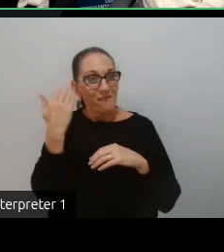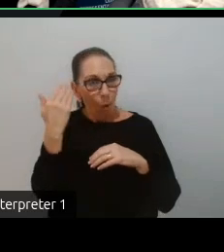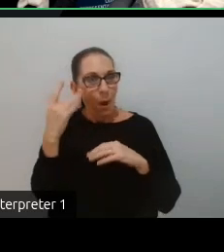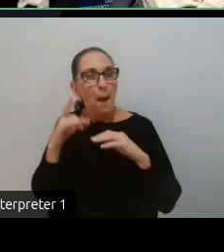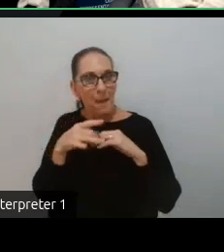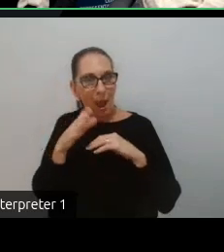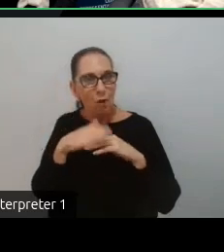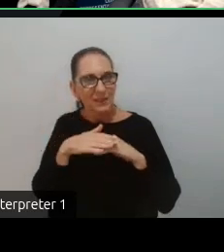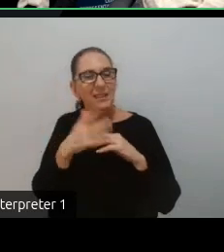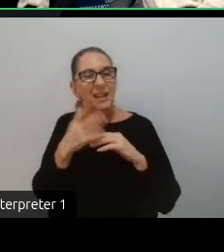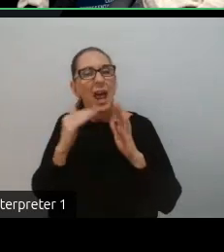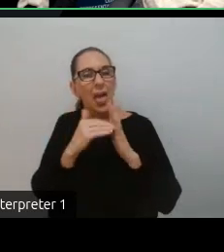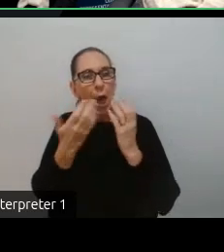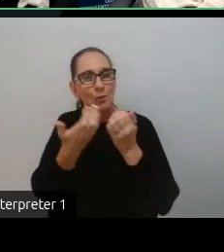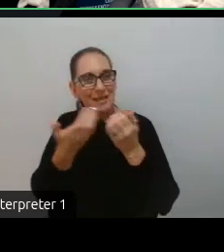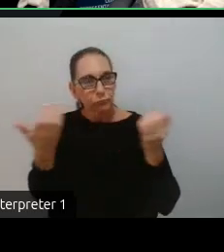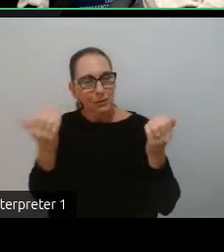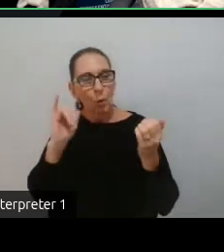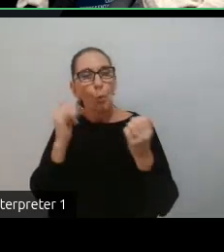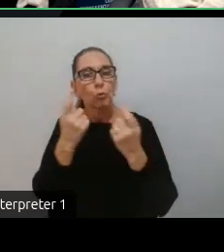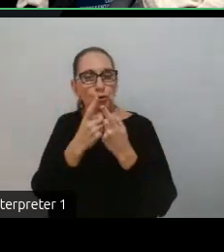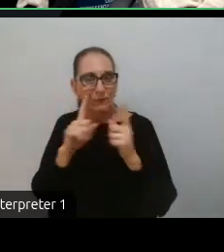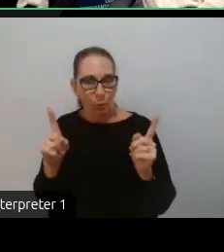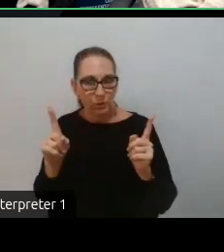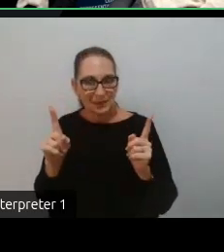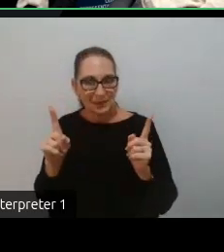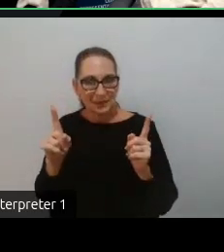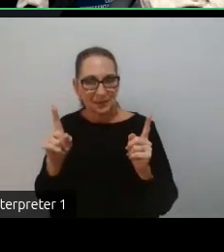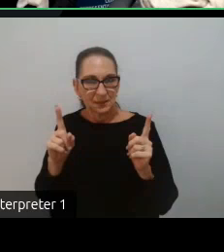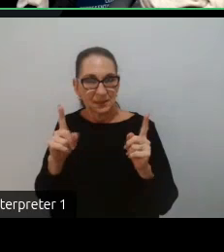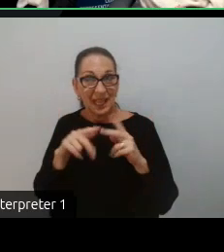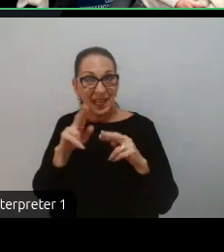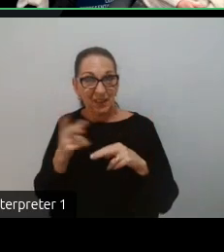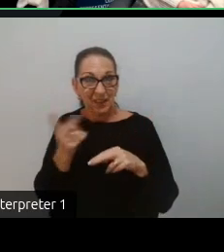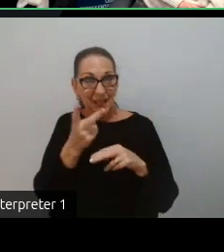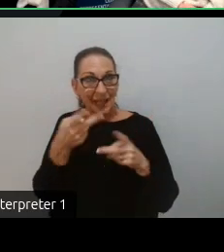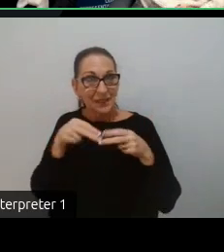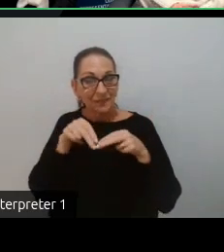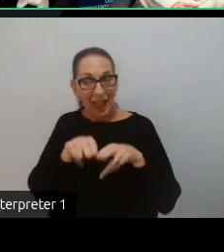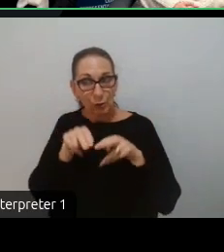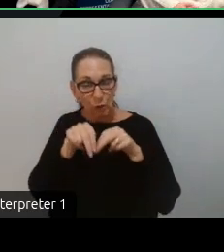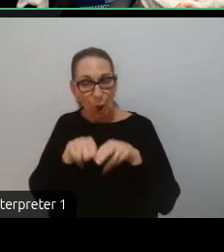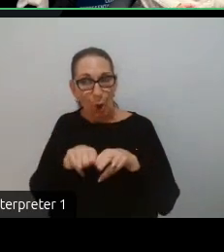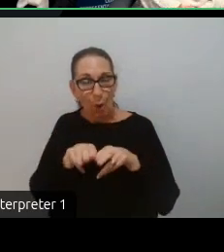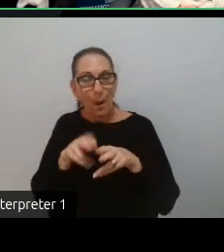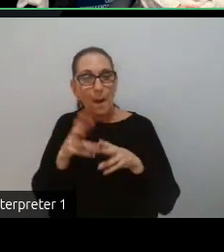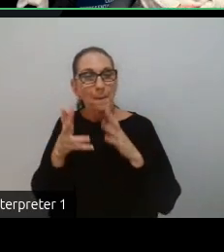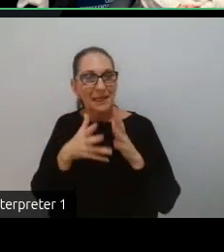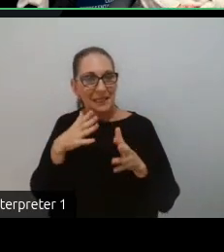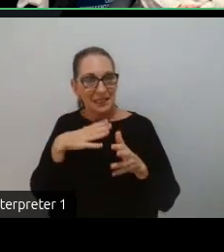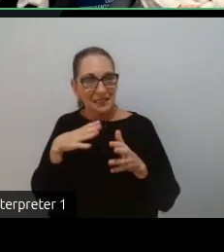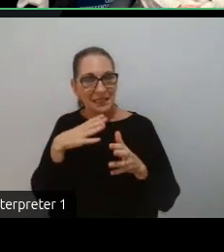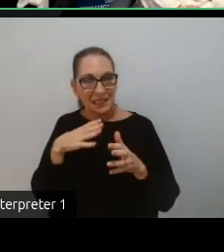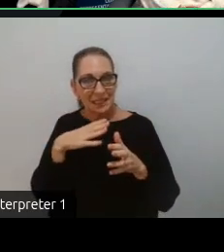separated or divorced. If they are in a de facto relationship, they need to have been in a de facto